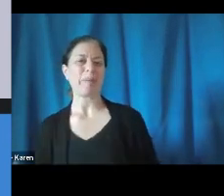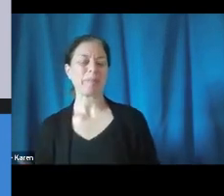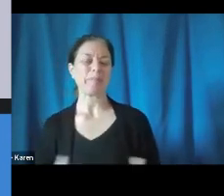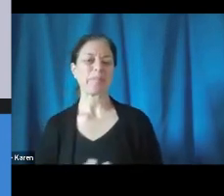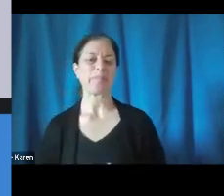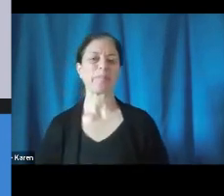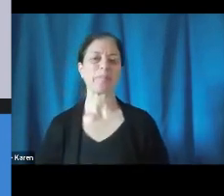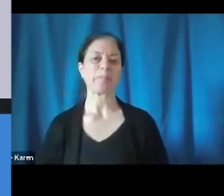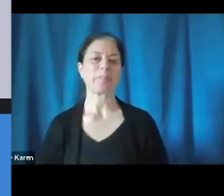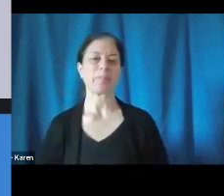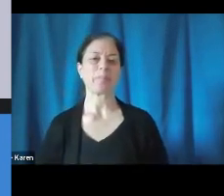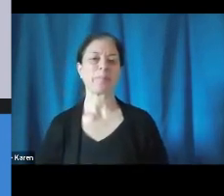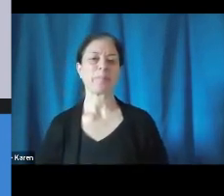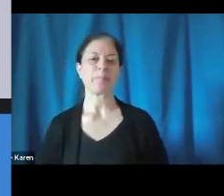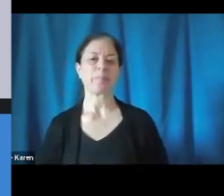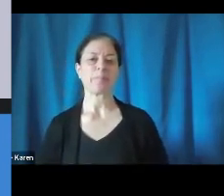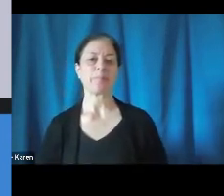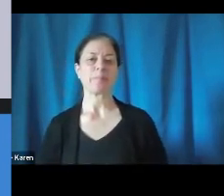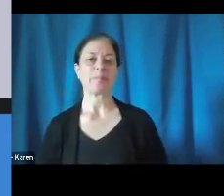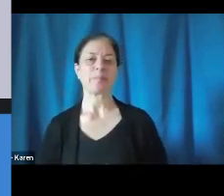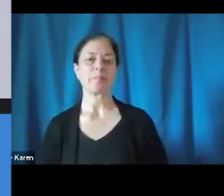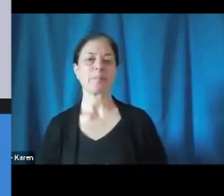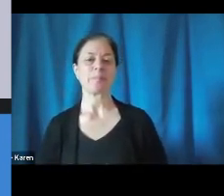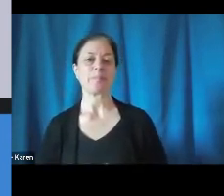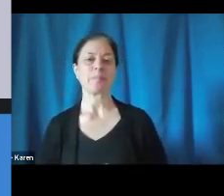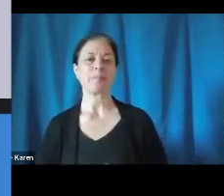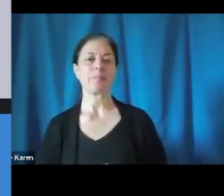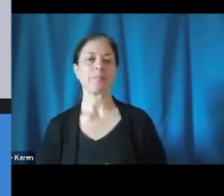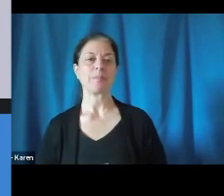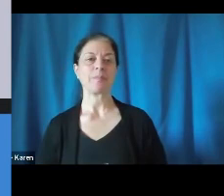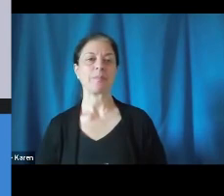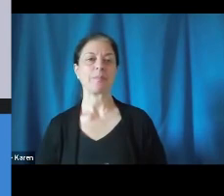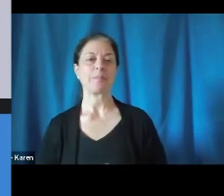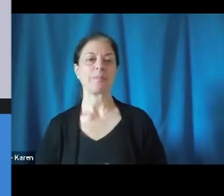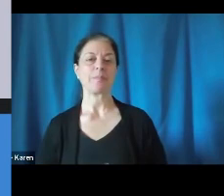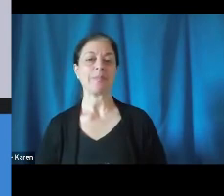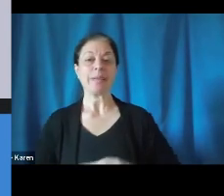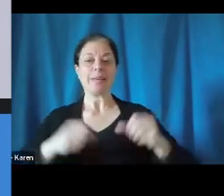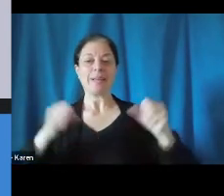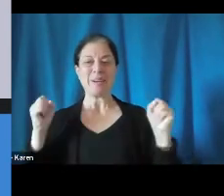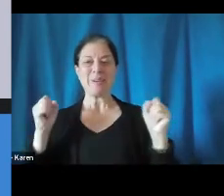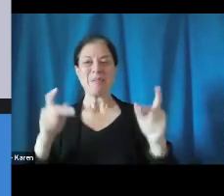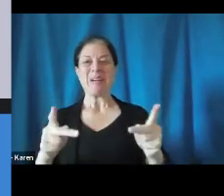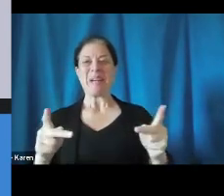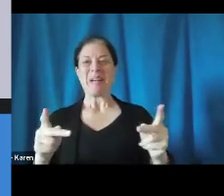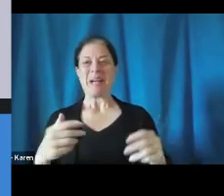policy that you're willing to examine or